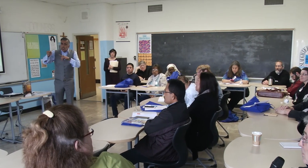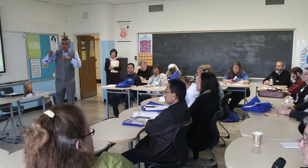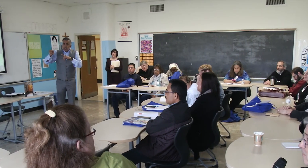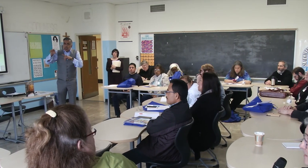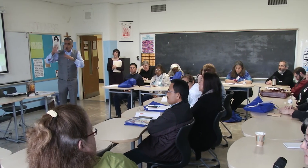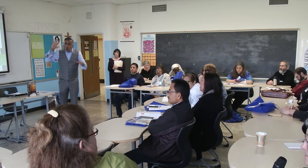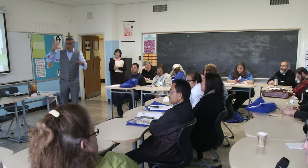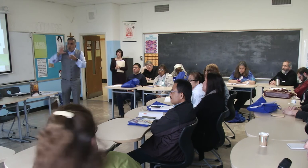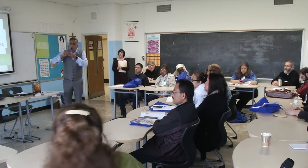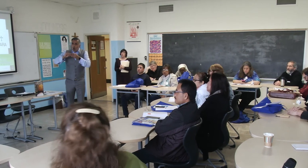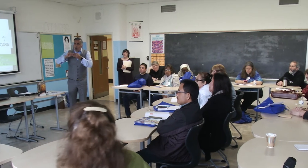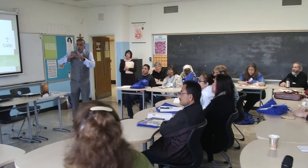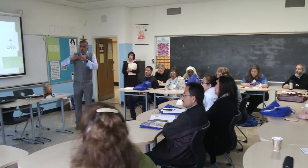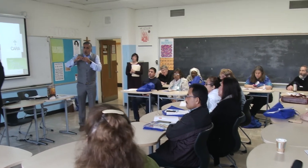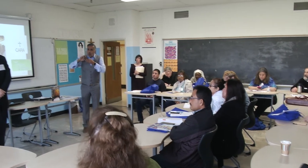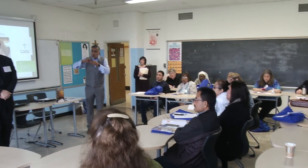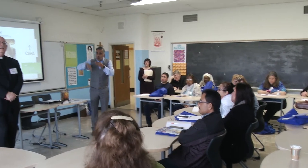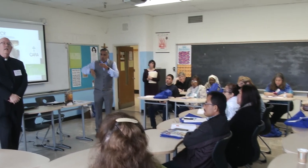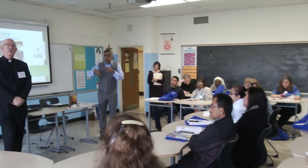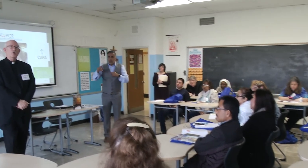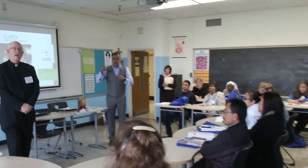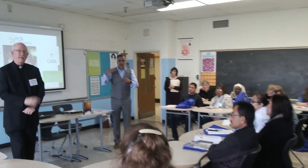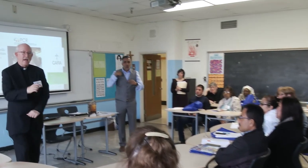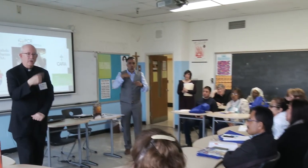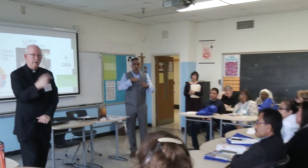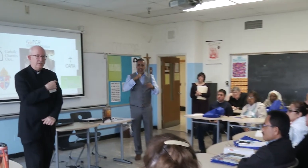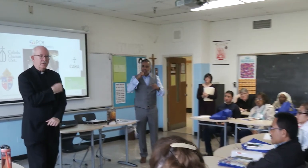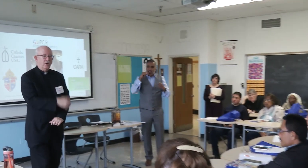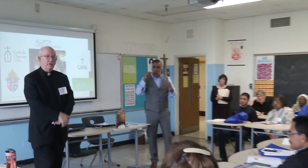know, broad findings?] We did not look at that in relation to all the